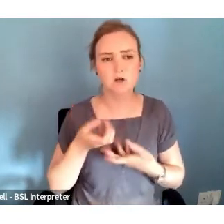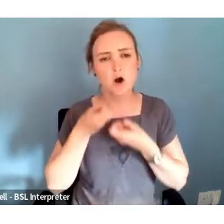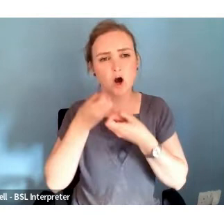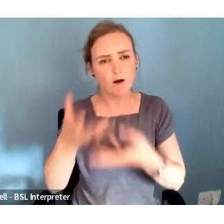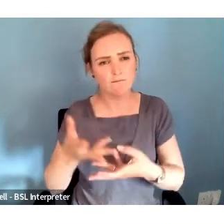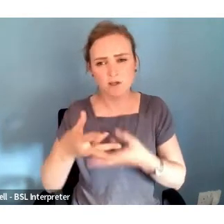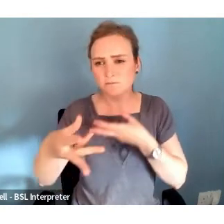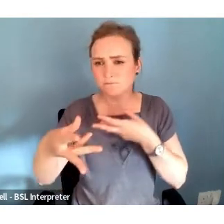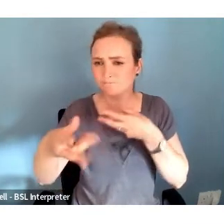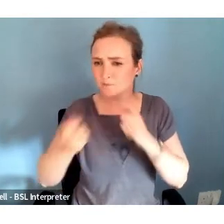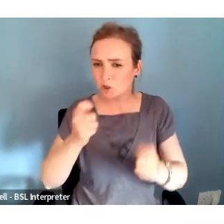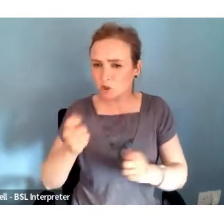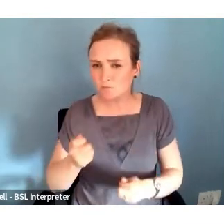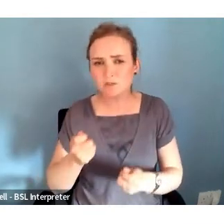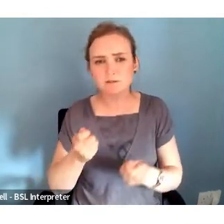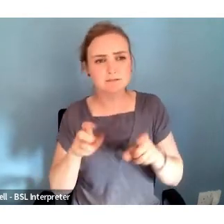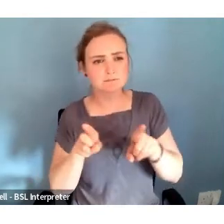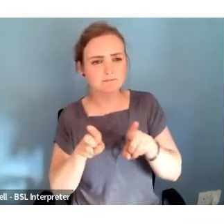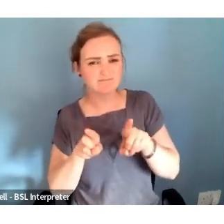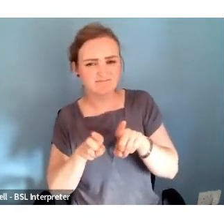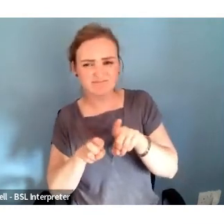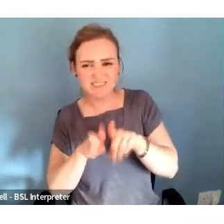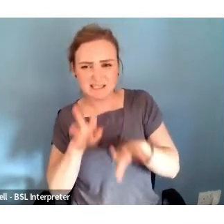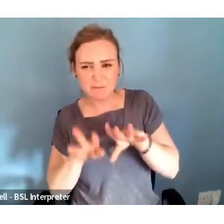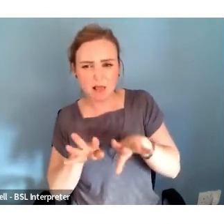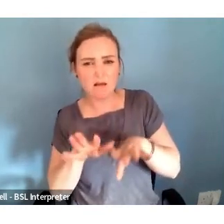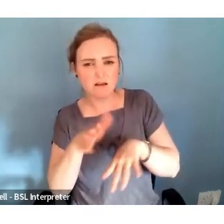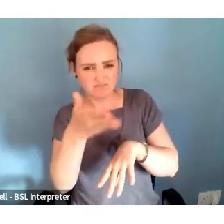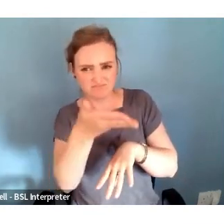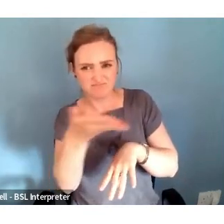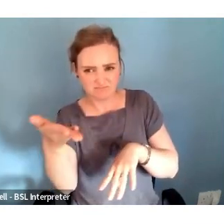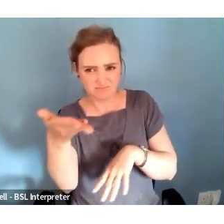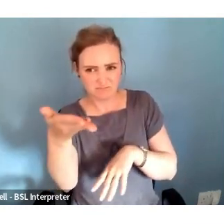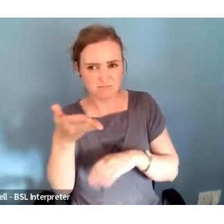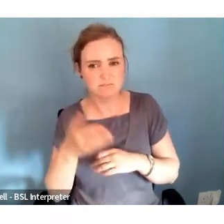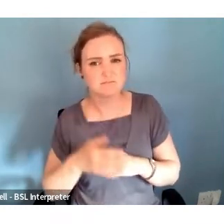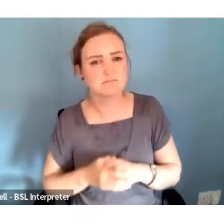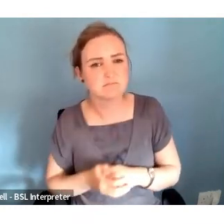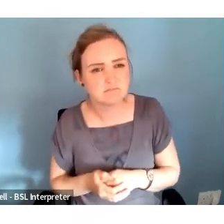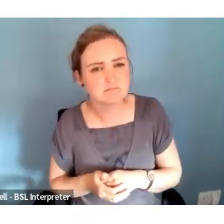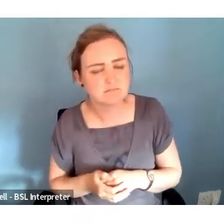on their job adverts even if they mention adjustments at all which many won't but